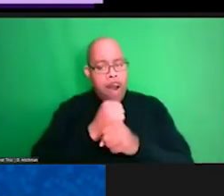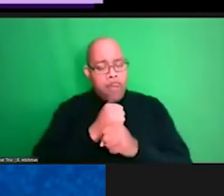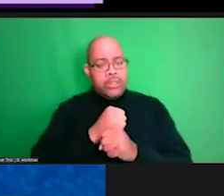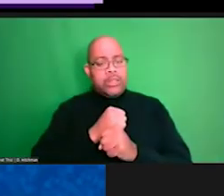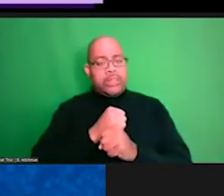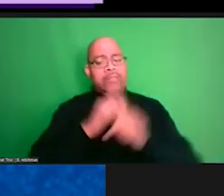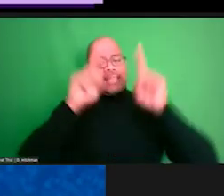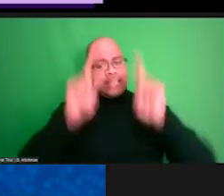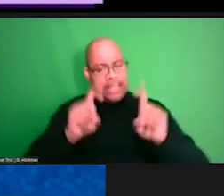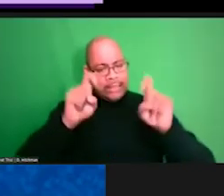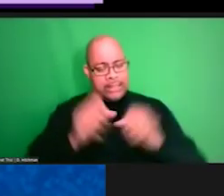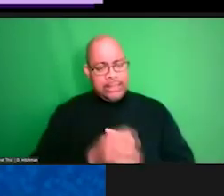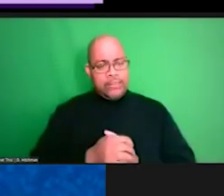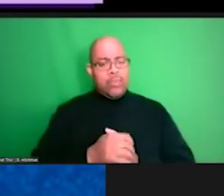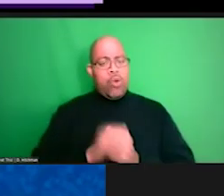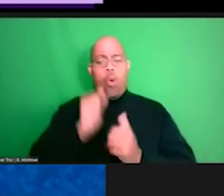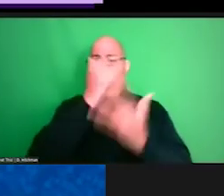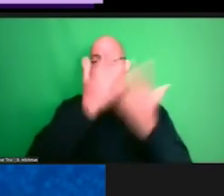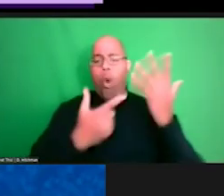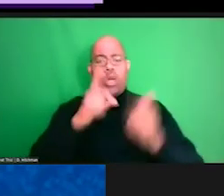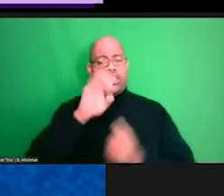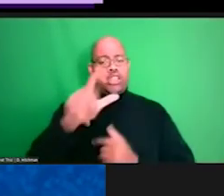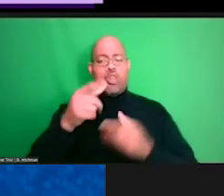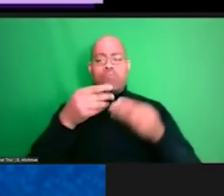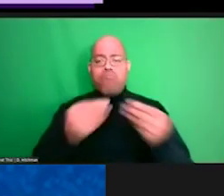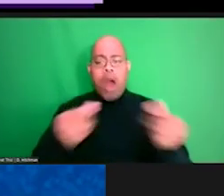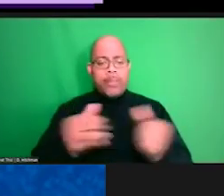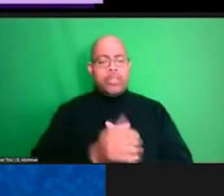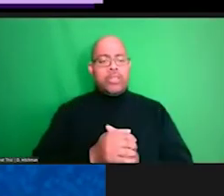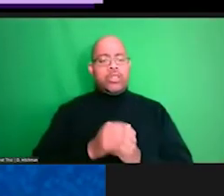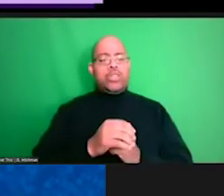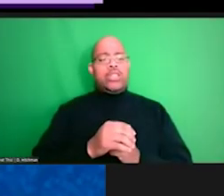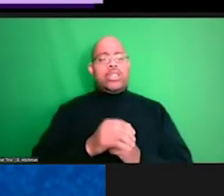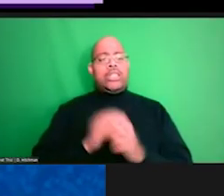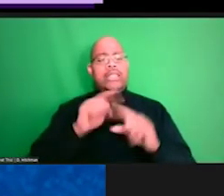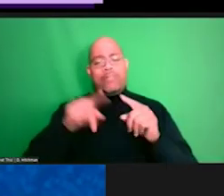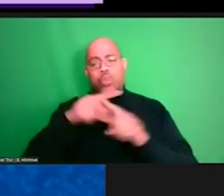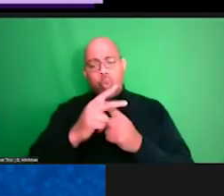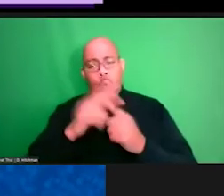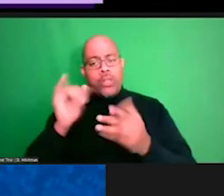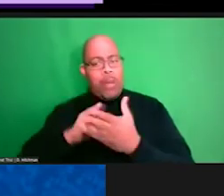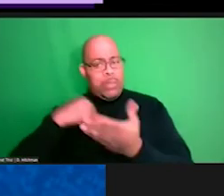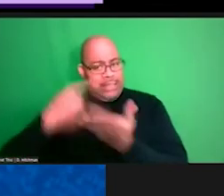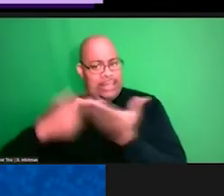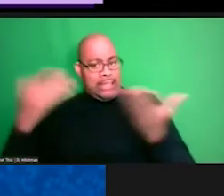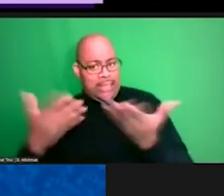of all of our digital properties, you know, using some of the tools that were discussed here.